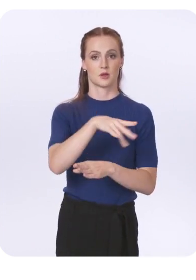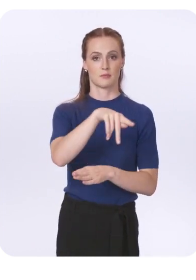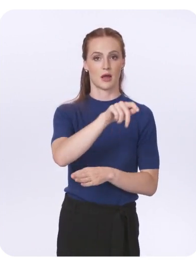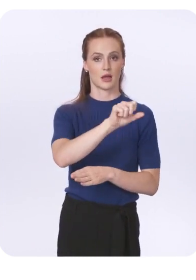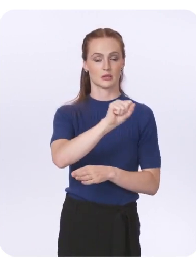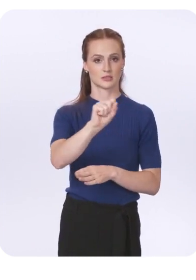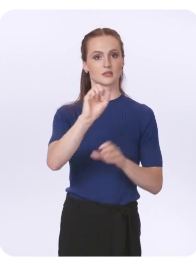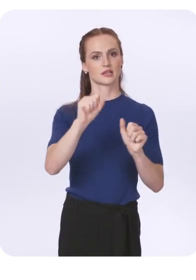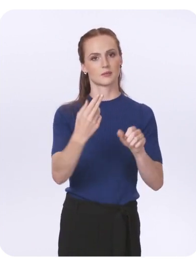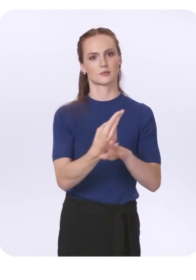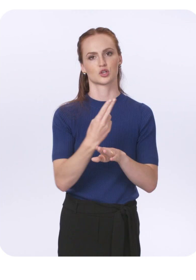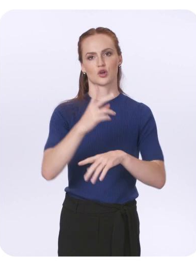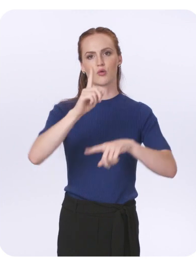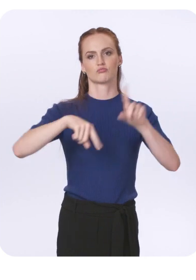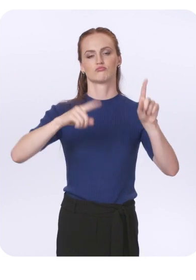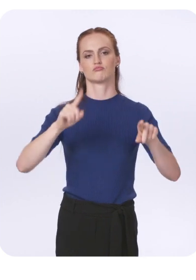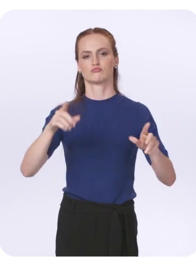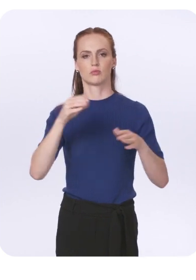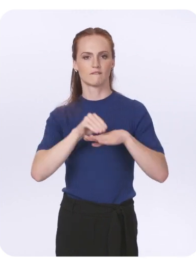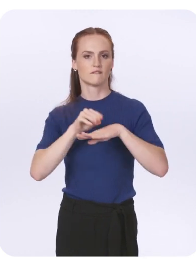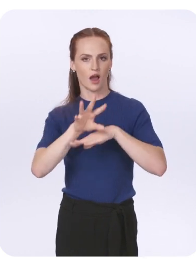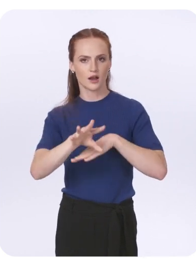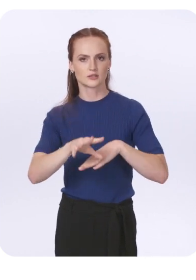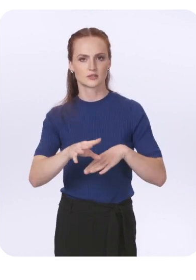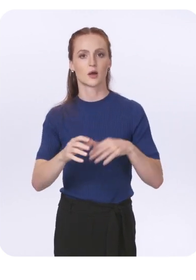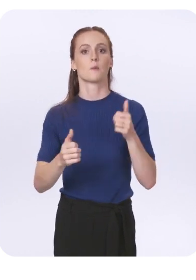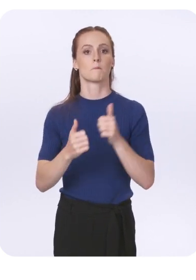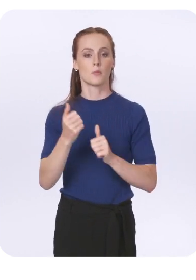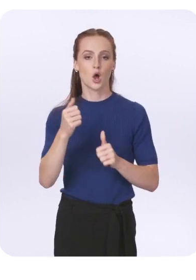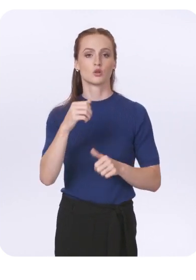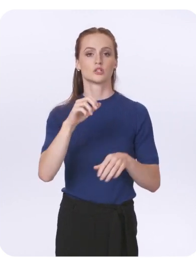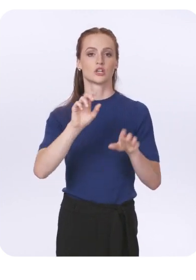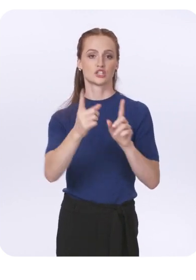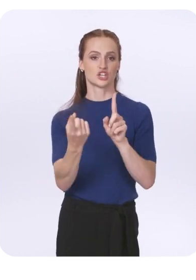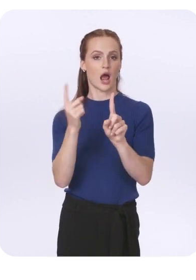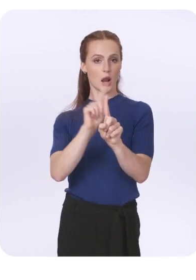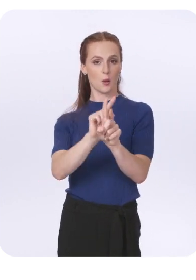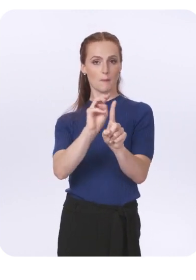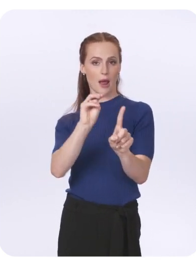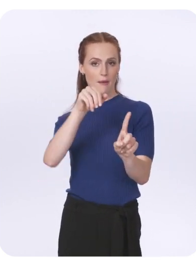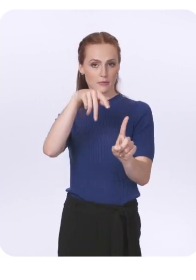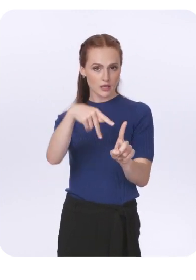Pre-passes can be used for a variety of graphics effects, most notably for effects like shadow mapping